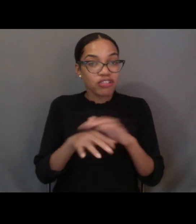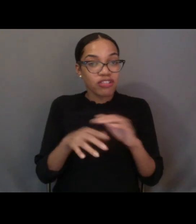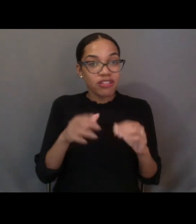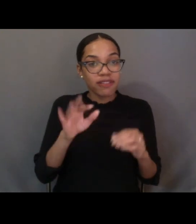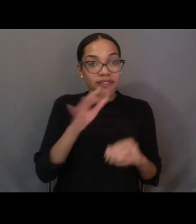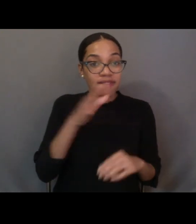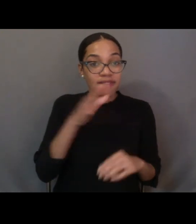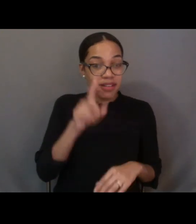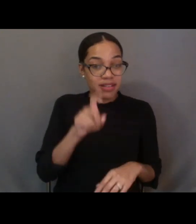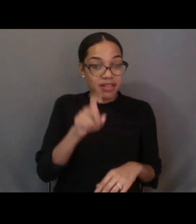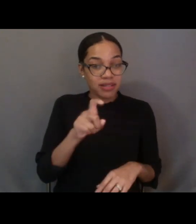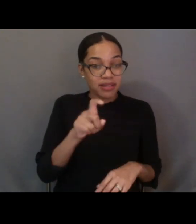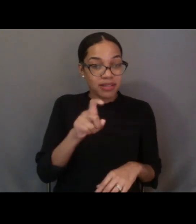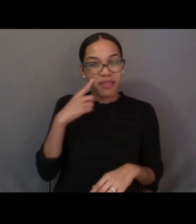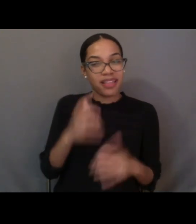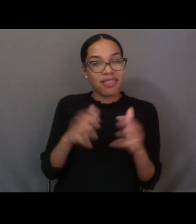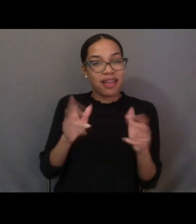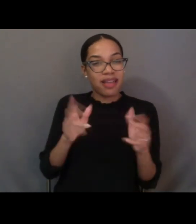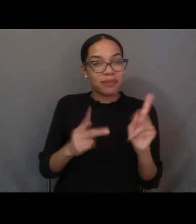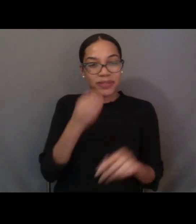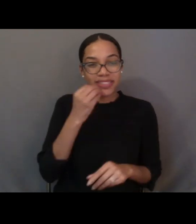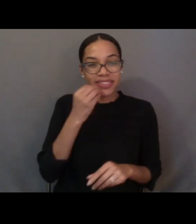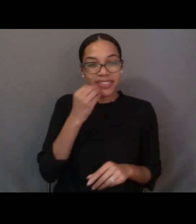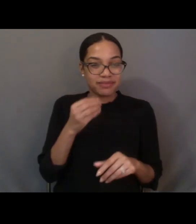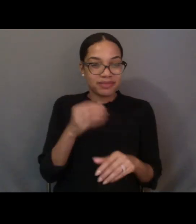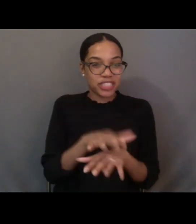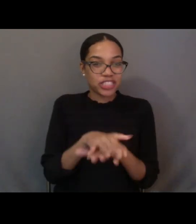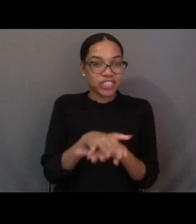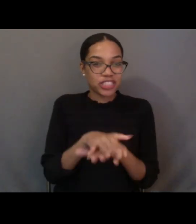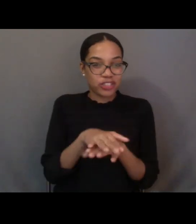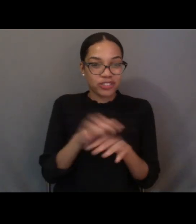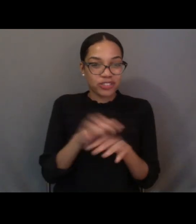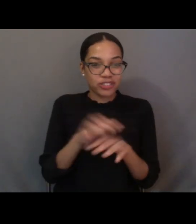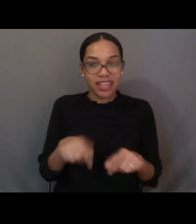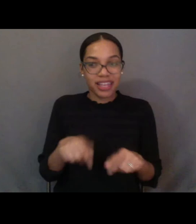for eating turtles. Maybe Harriet can tell us. William says, eels.